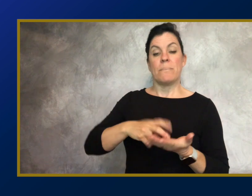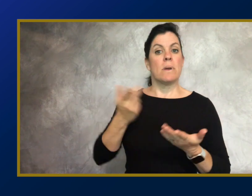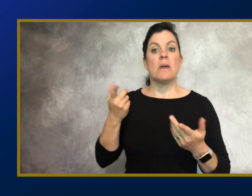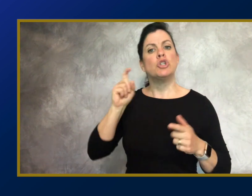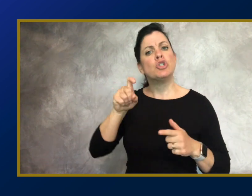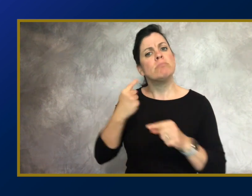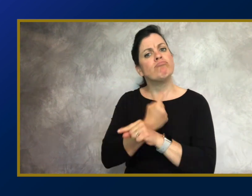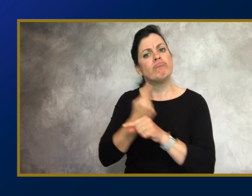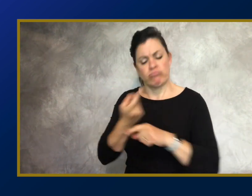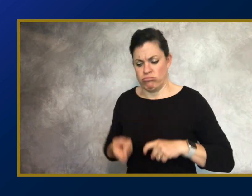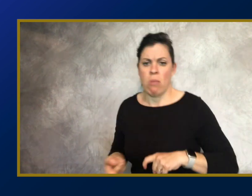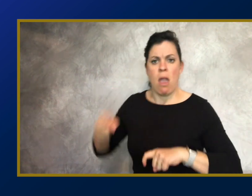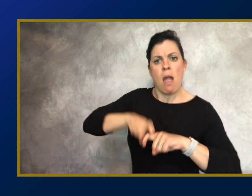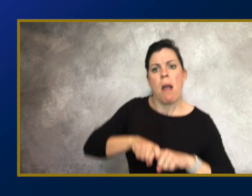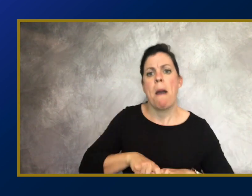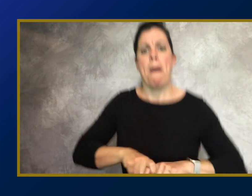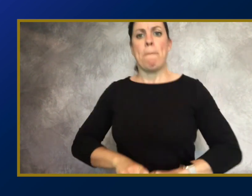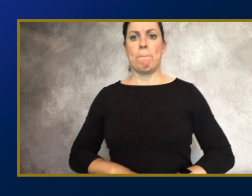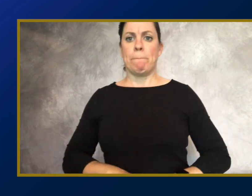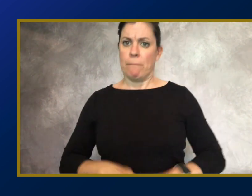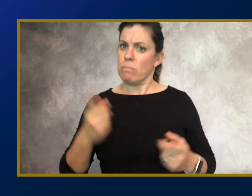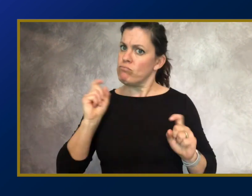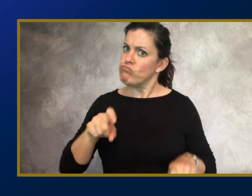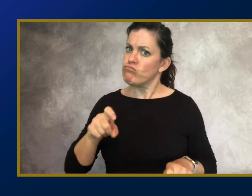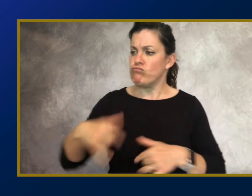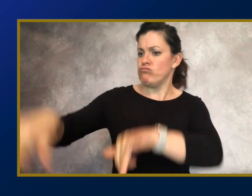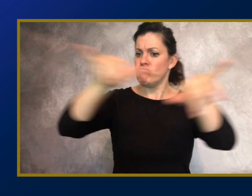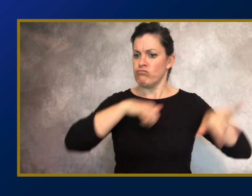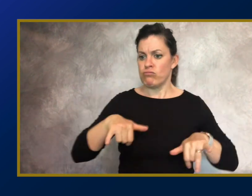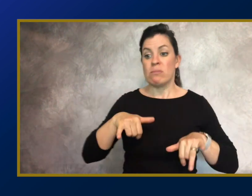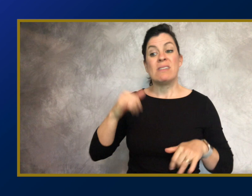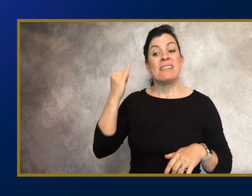and feet and then stand all the way up. And that again, as a reflection of that decreased